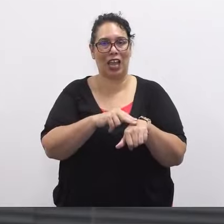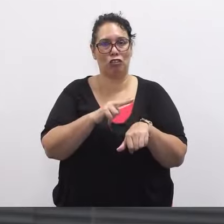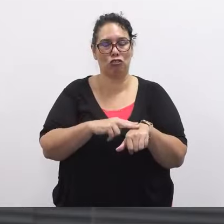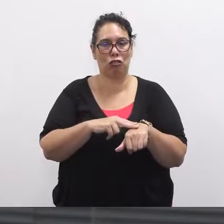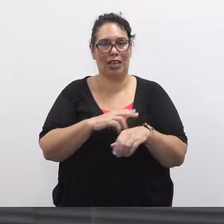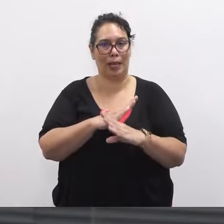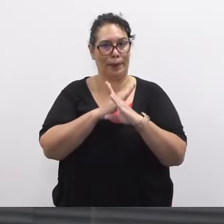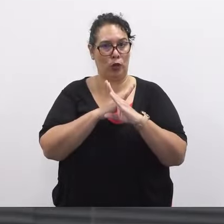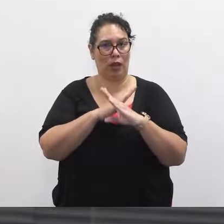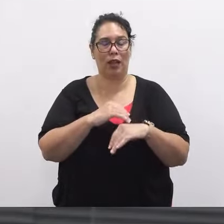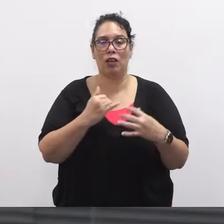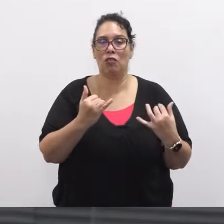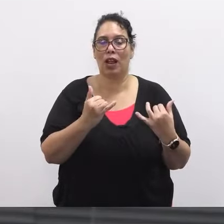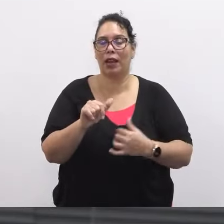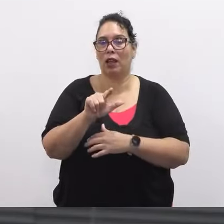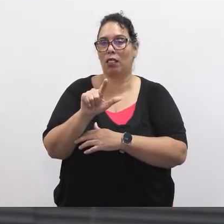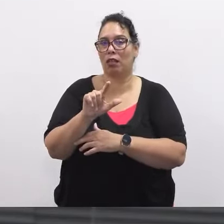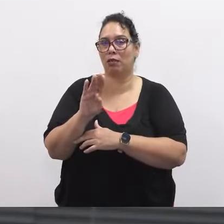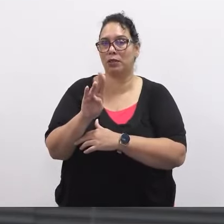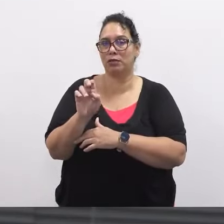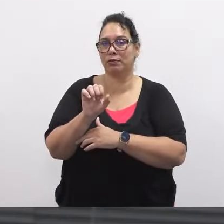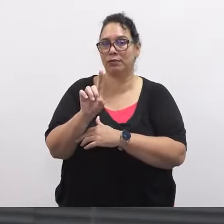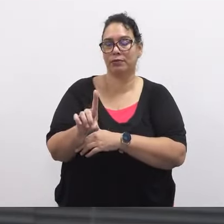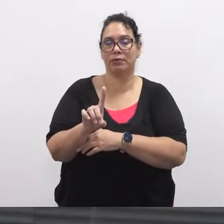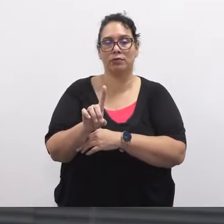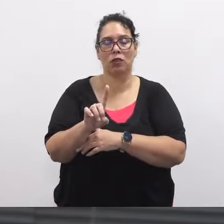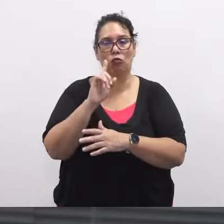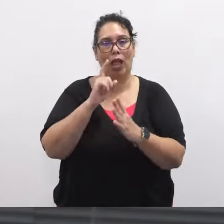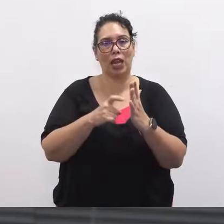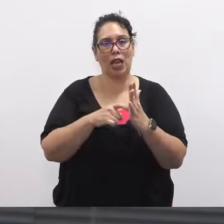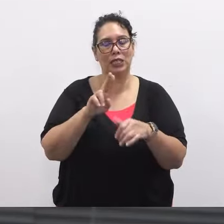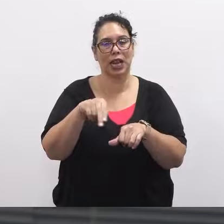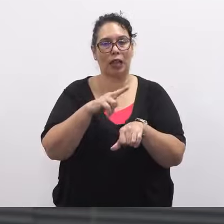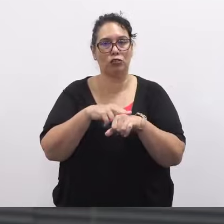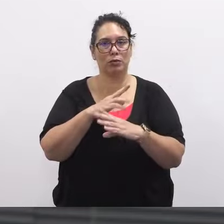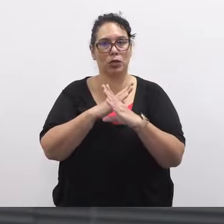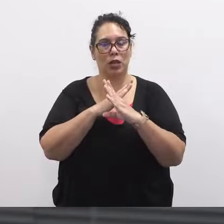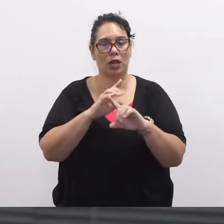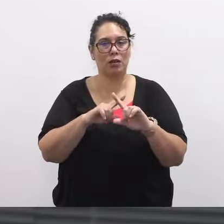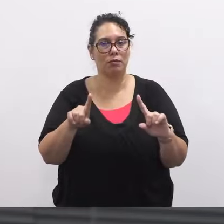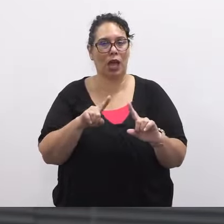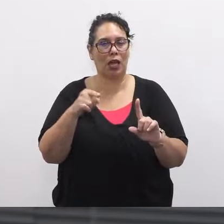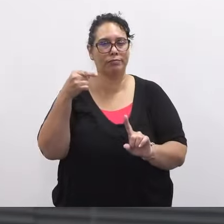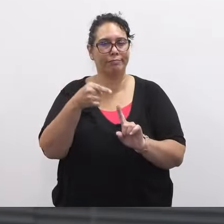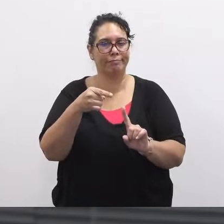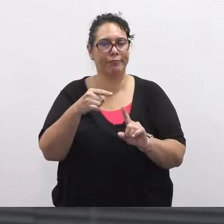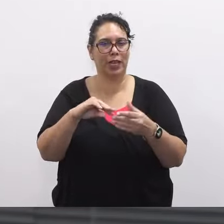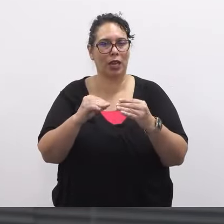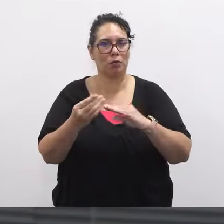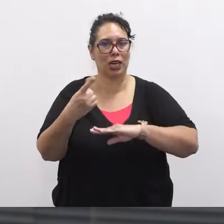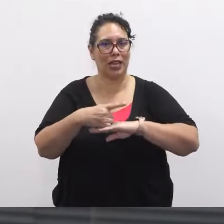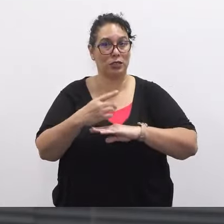Right now, Long Beach Unified recognizes natural immunity, but only for a certain number of days. You know how many?